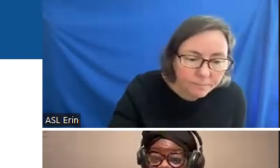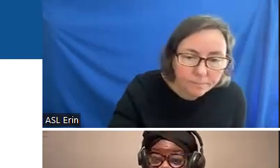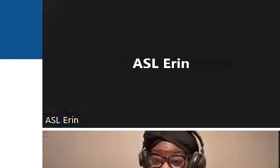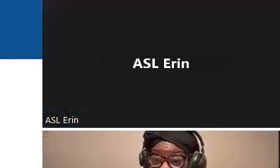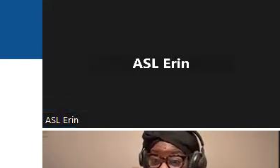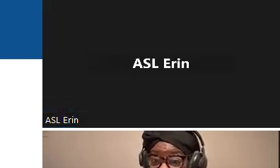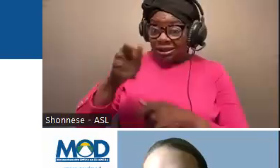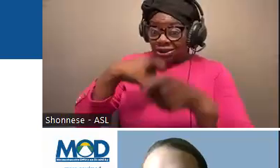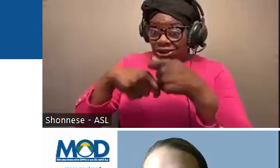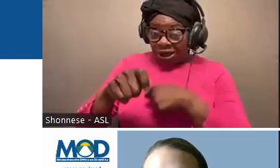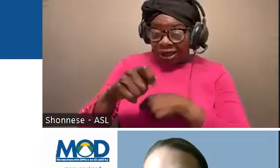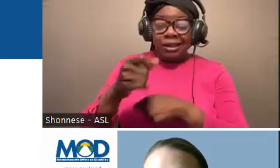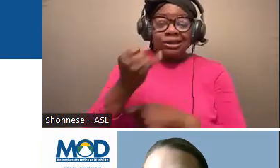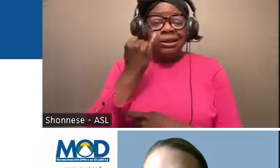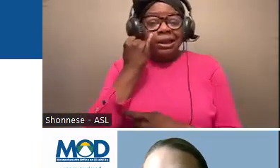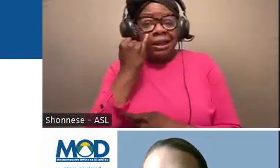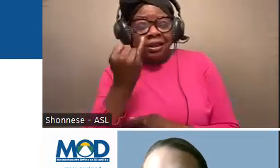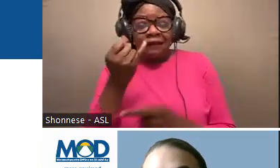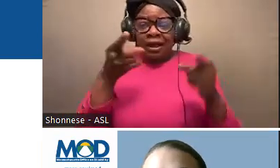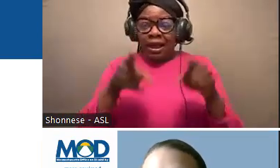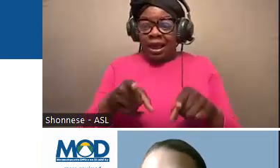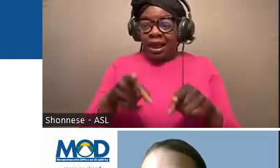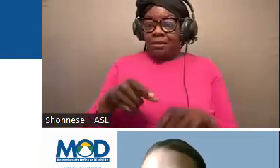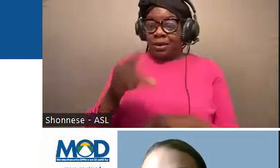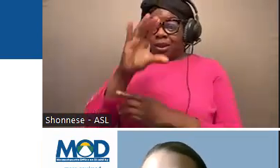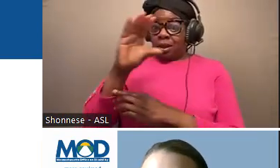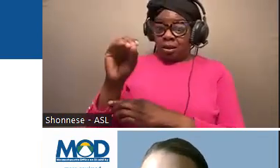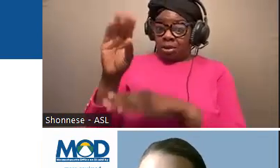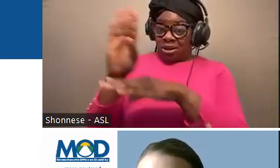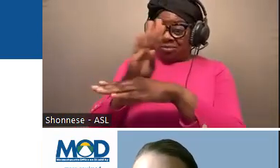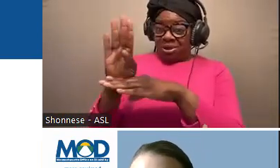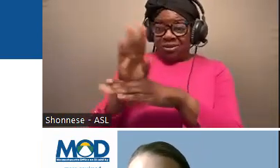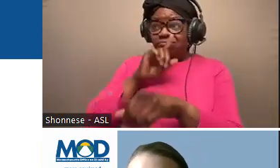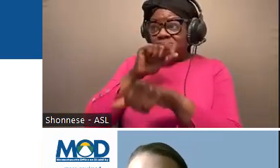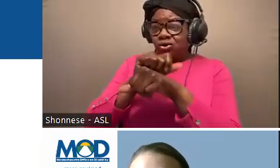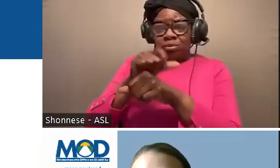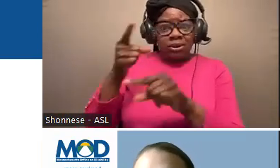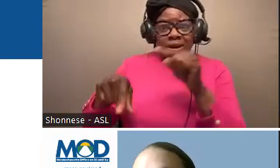turns out that the employee really isn't able to successfully telework,